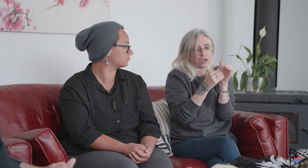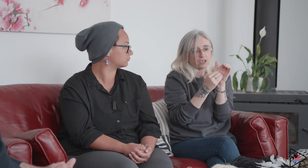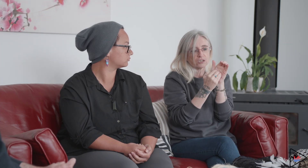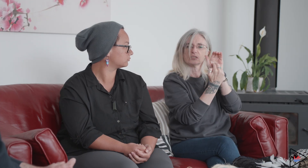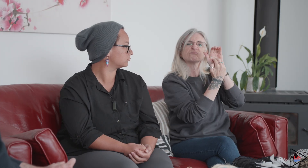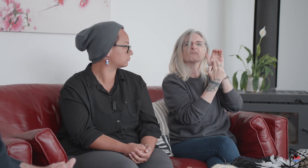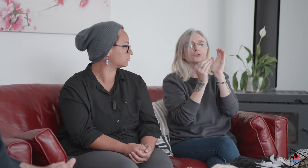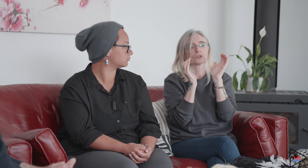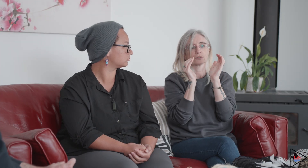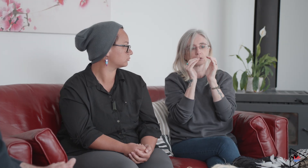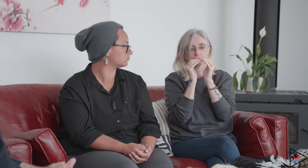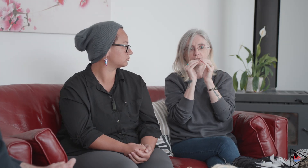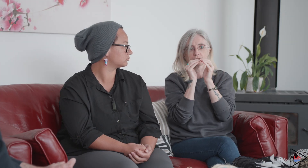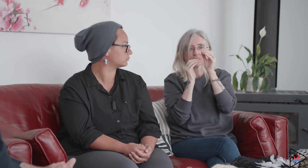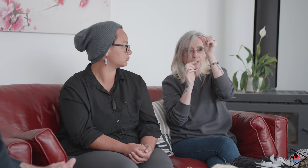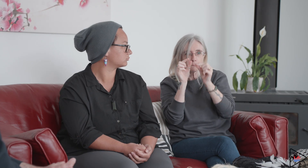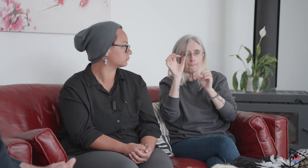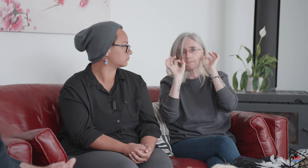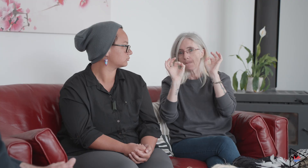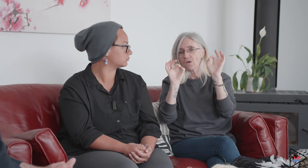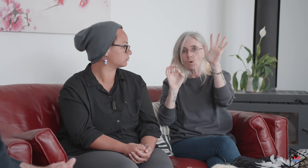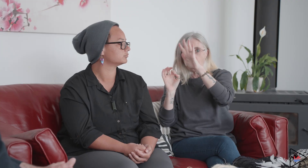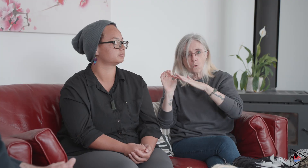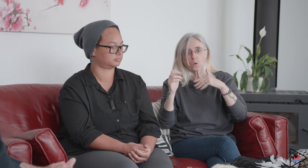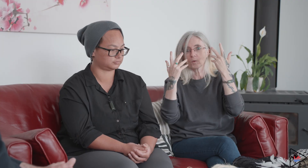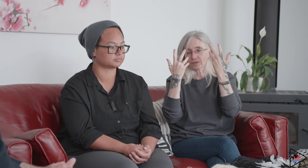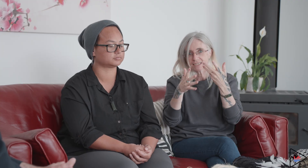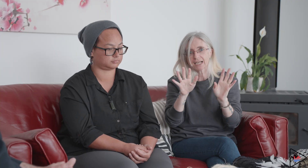make sure that when it curls around, that each edge of the leaf touches each other